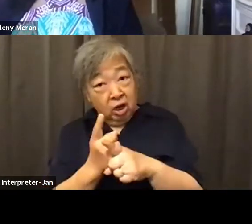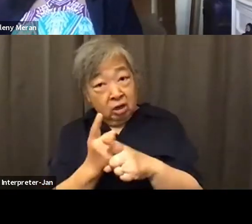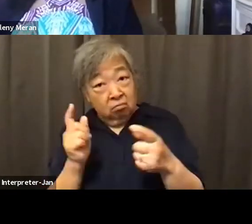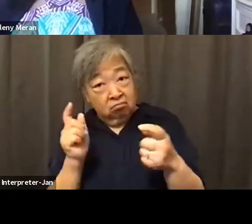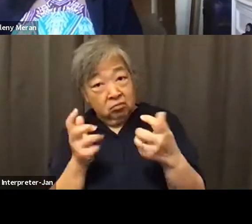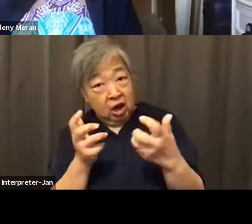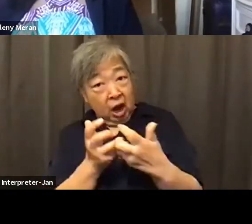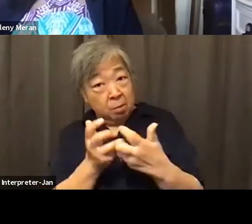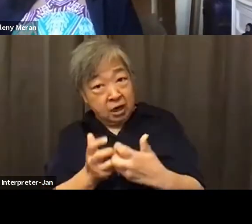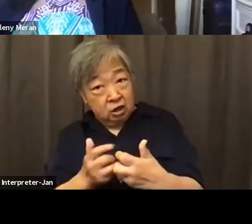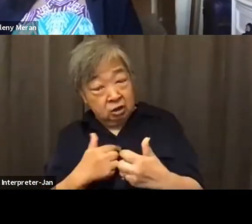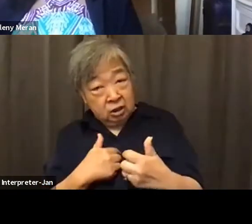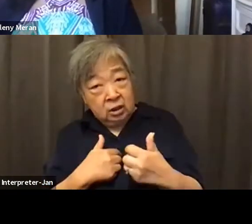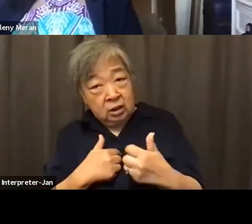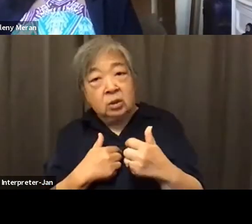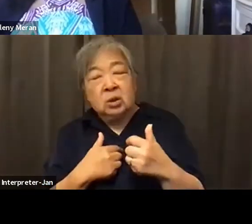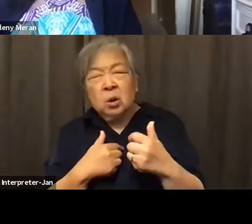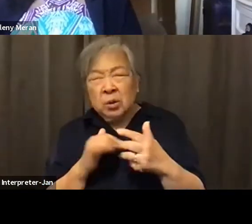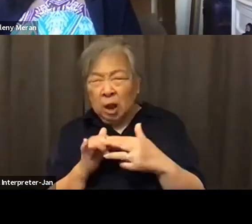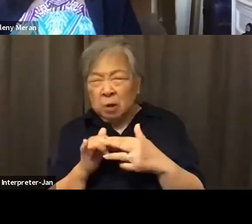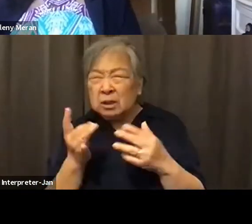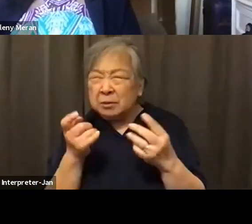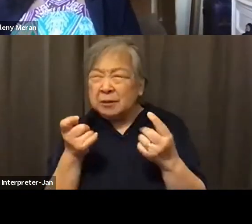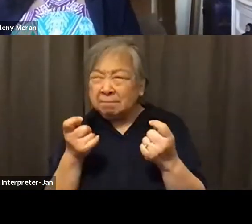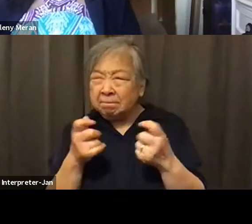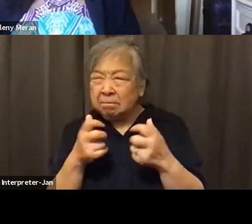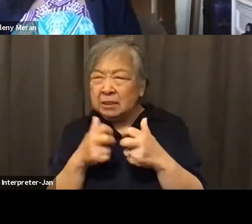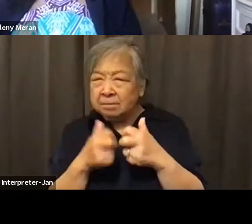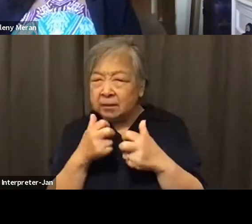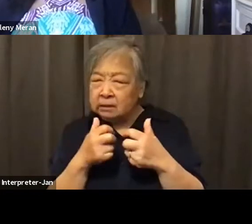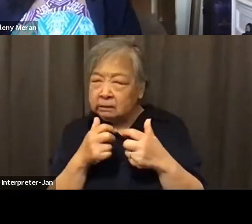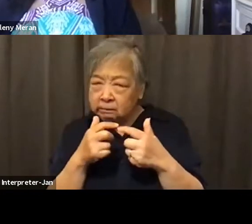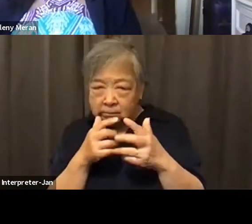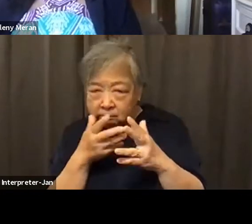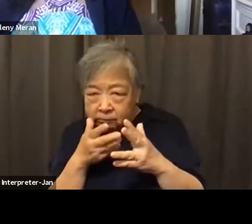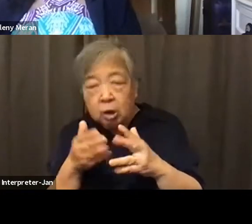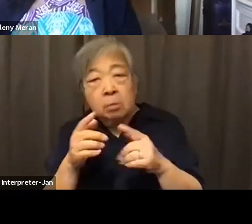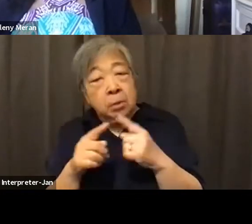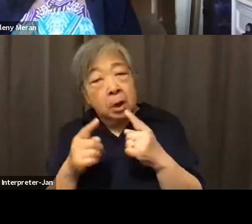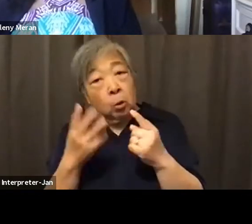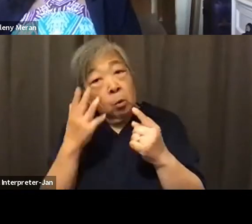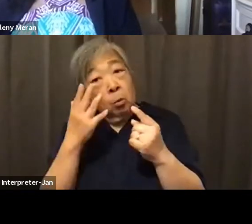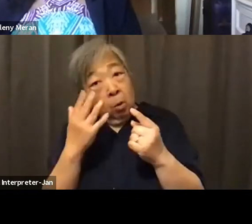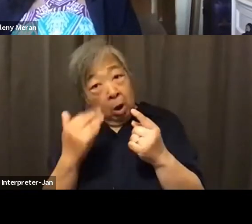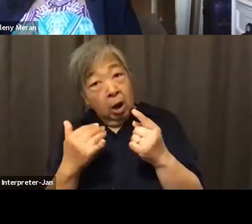So that was a tricky process but the main purpose of me going there was to complete